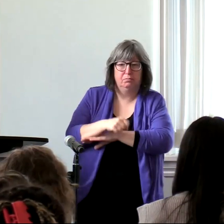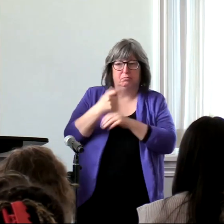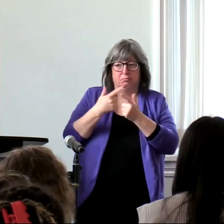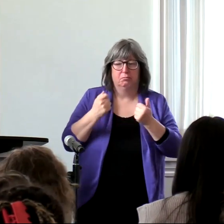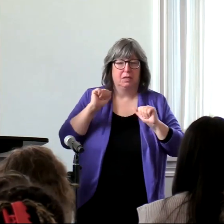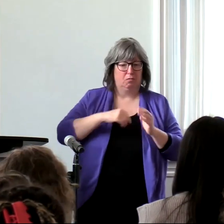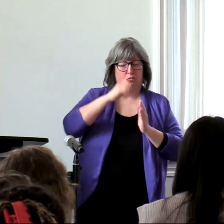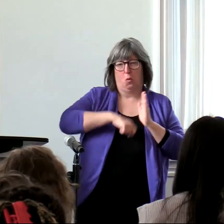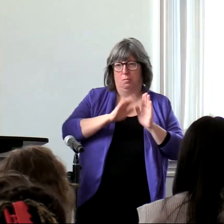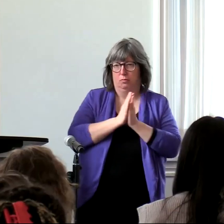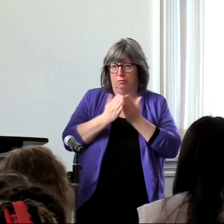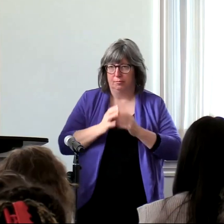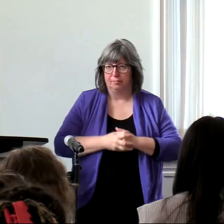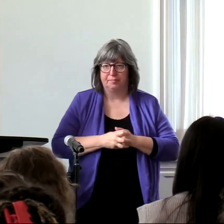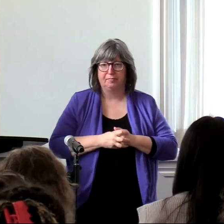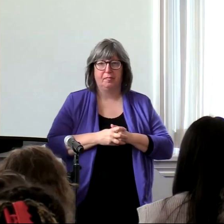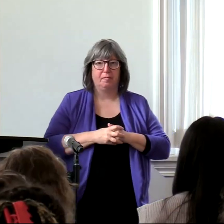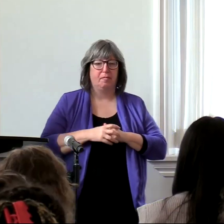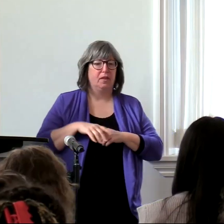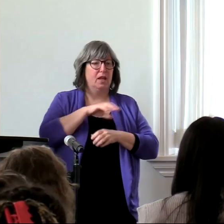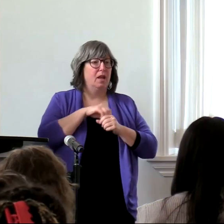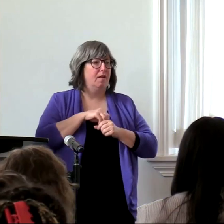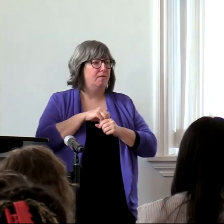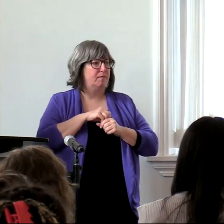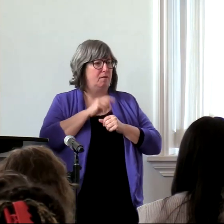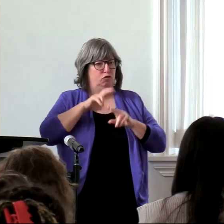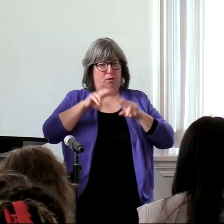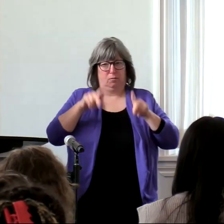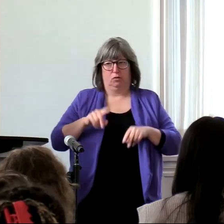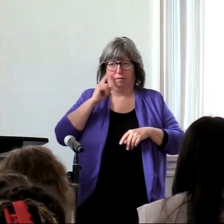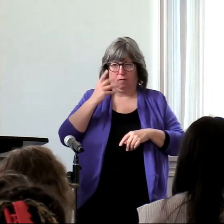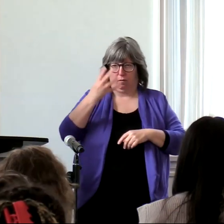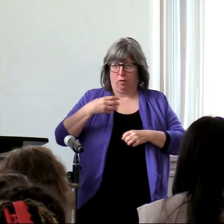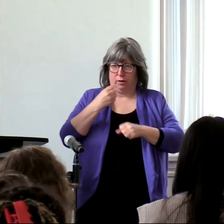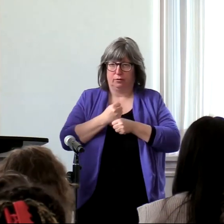A member of the Awards committee for four years, two of those as Chair,